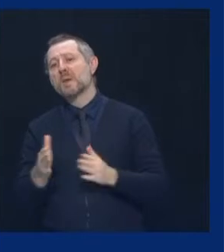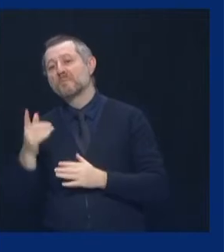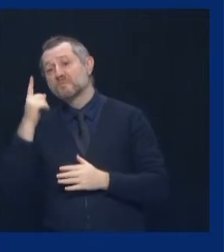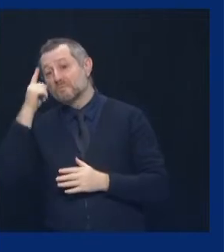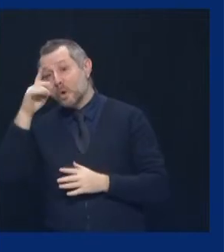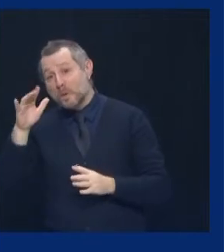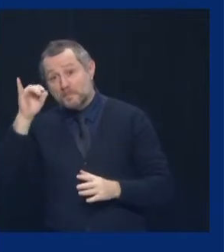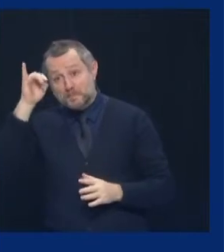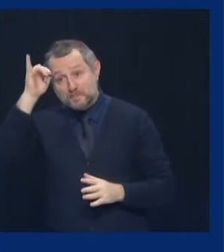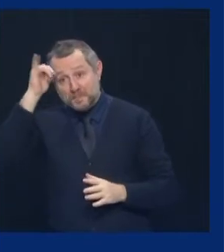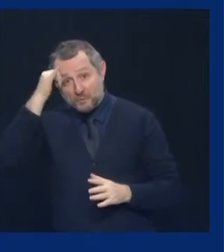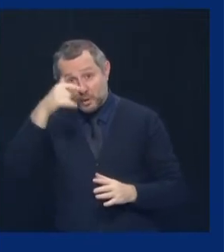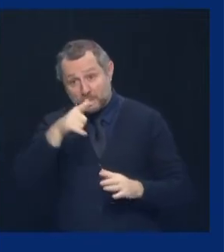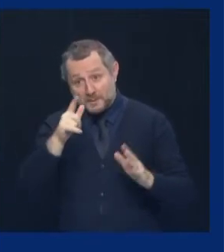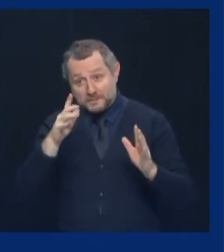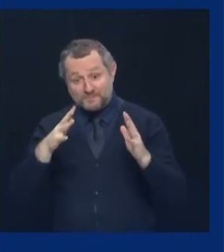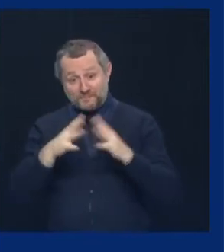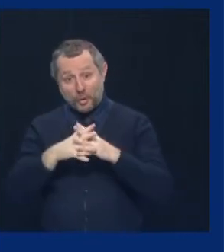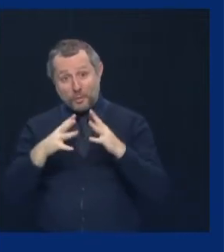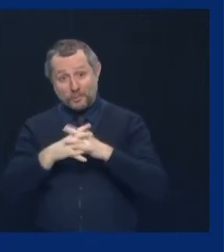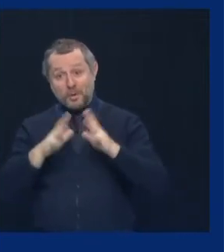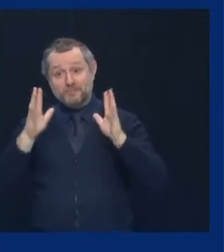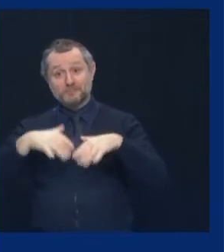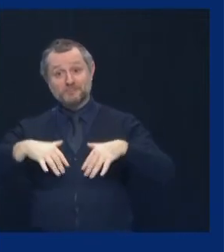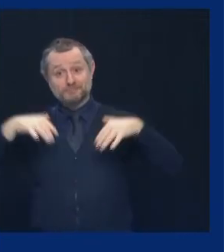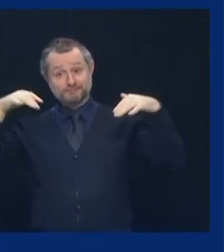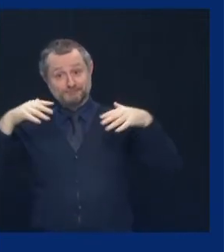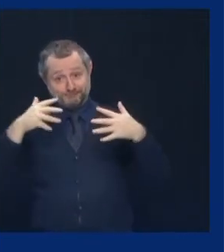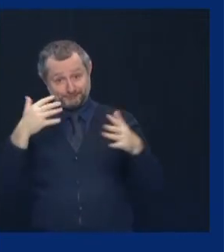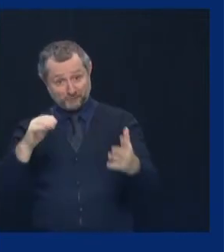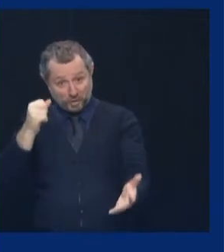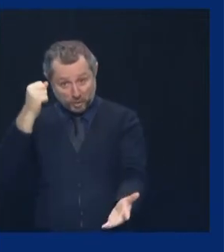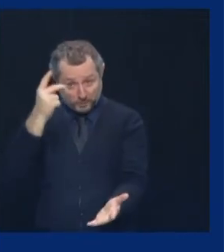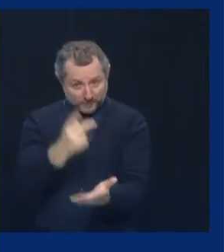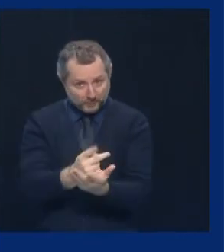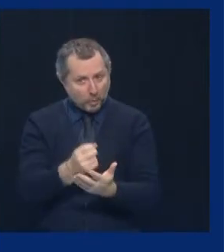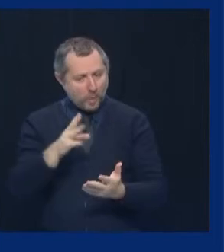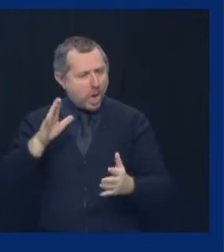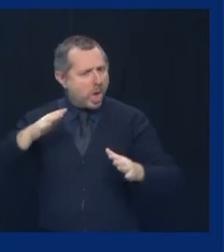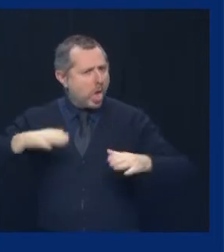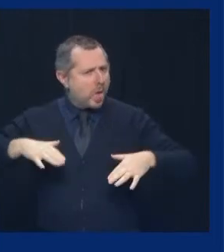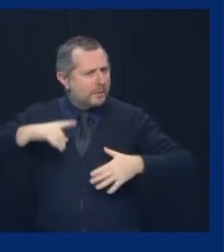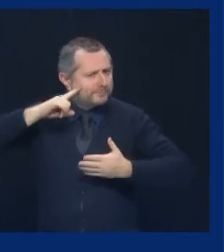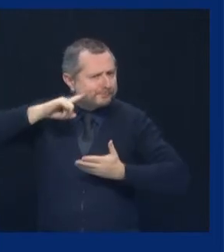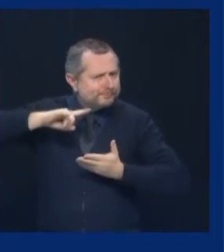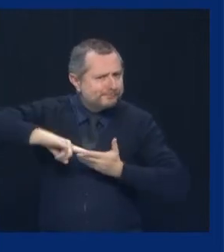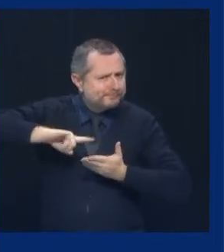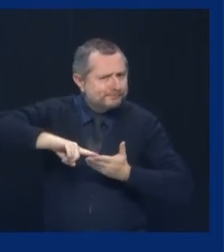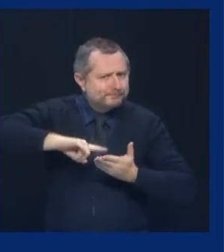I JUST WANTED TO CLARIFY, THE PLAN FOR BILLS FANS IN THE